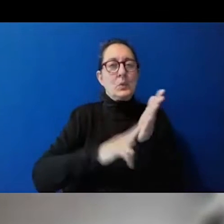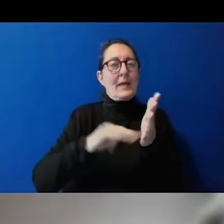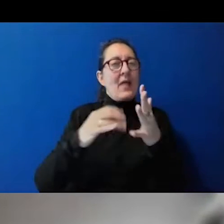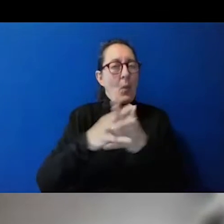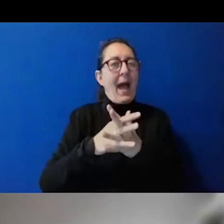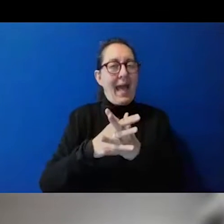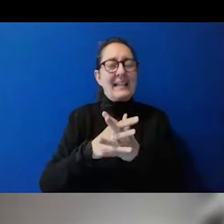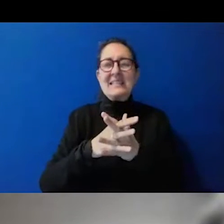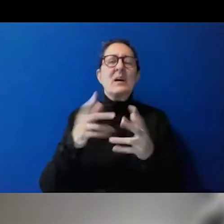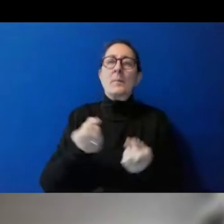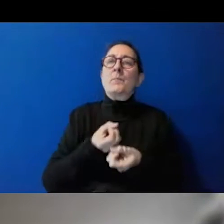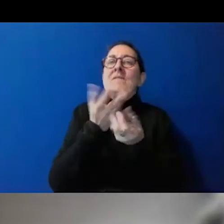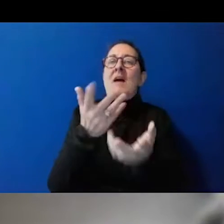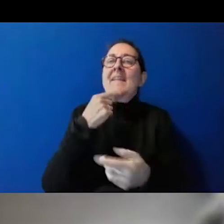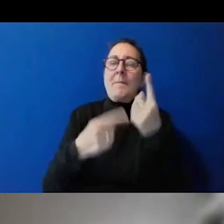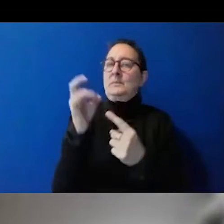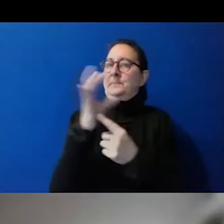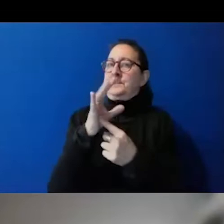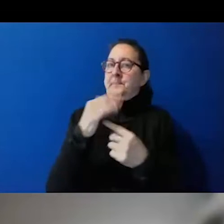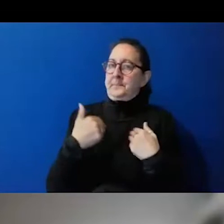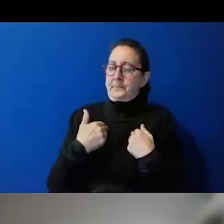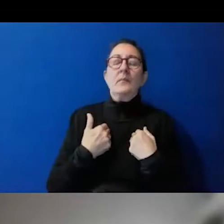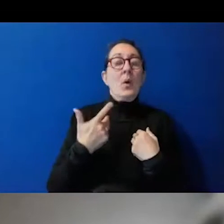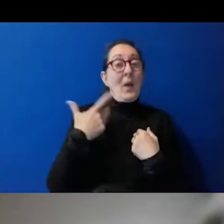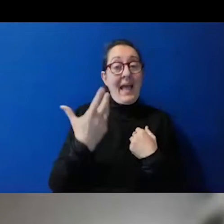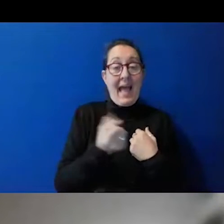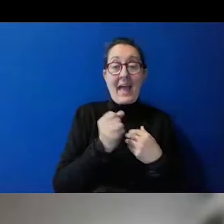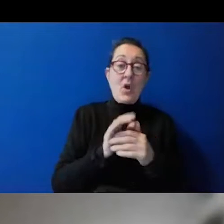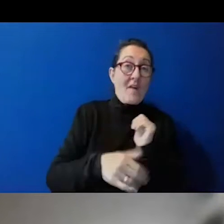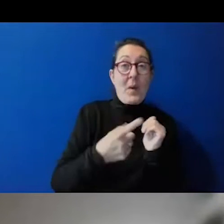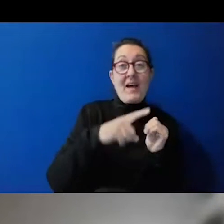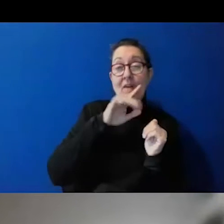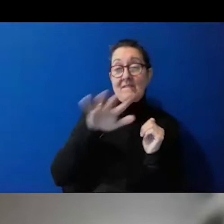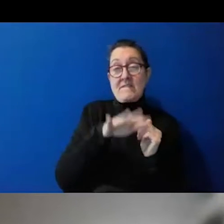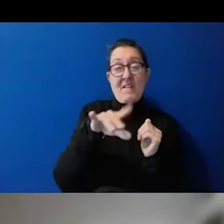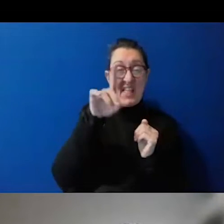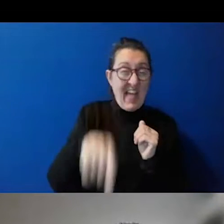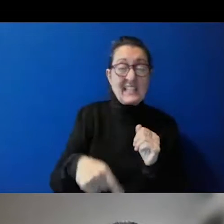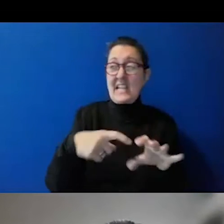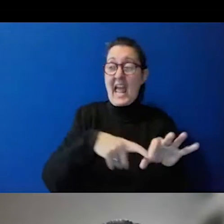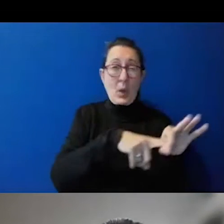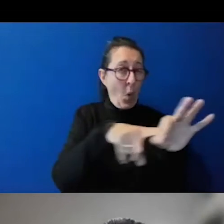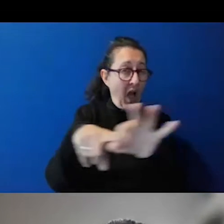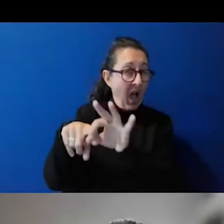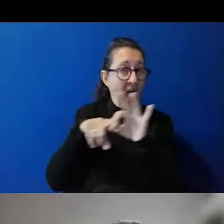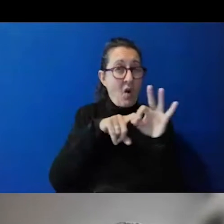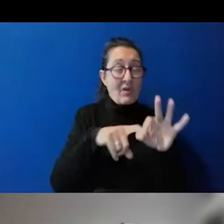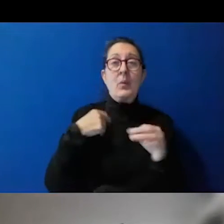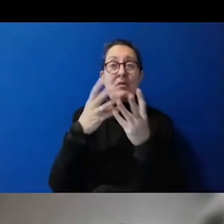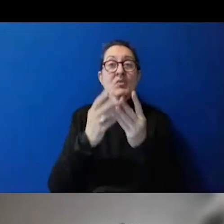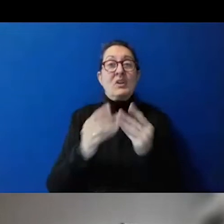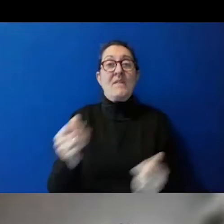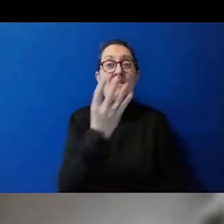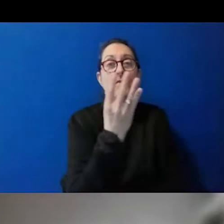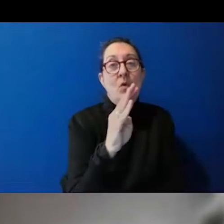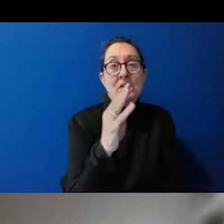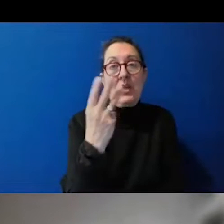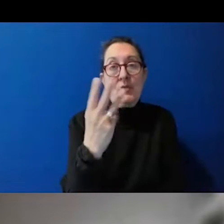out of the 155,000 uh inquiries we received uh we were able to resolve over 43% of those uh through